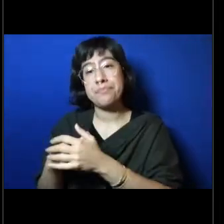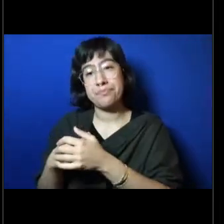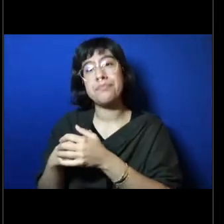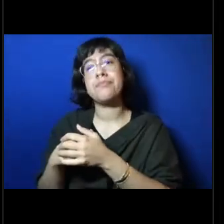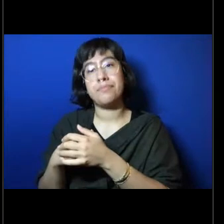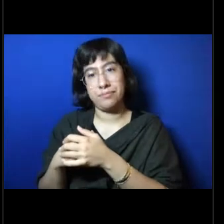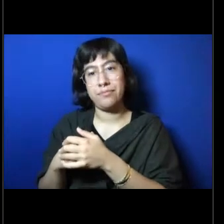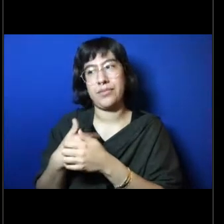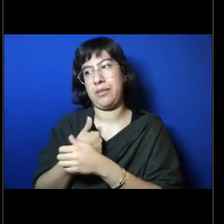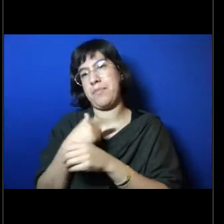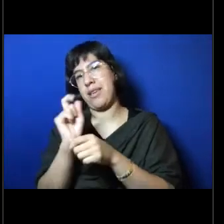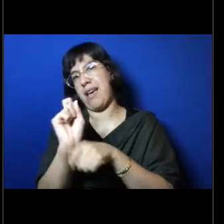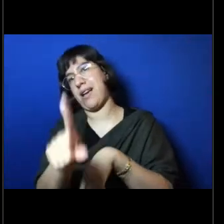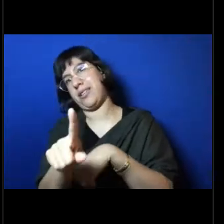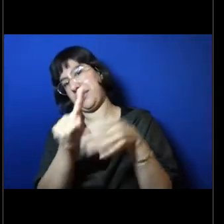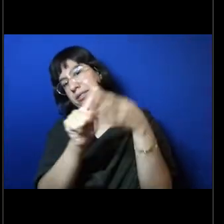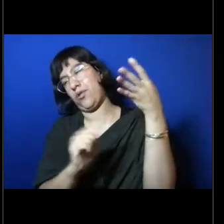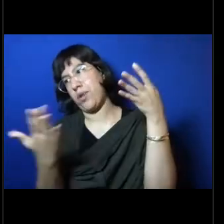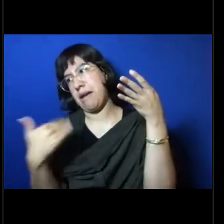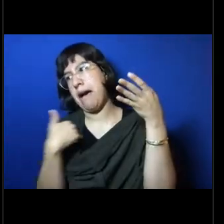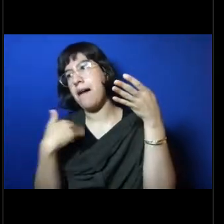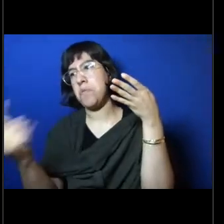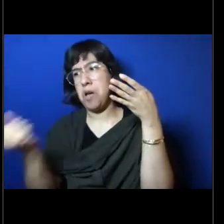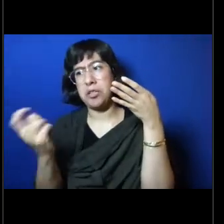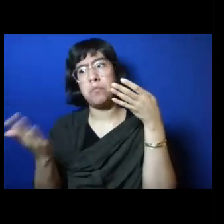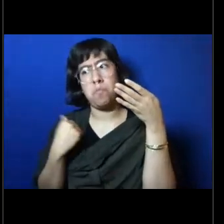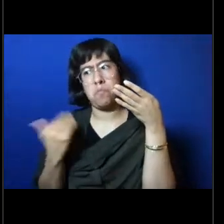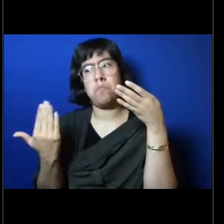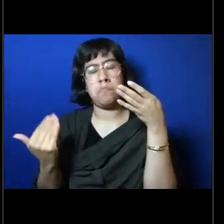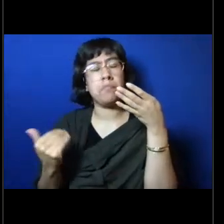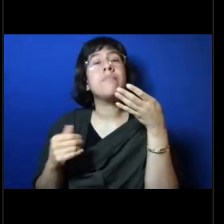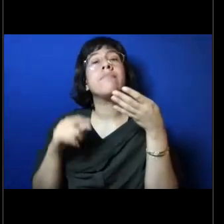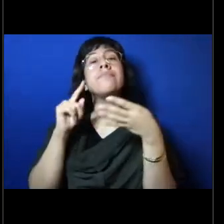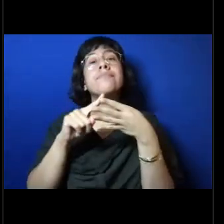while I ask the ones that I've already gotten. So Nikki is wondering